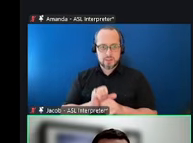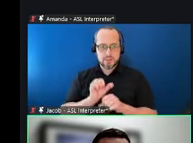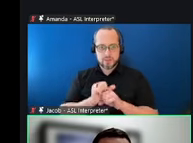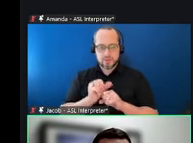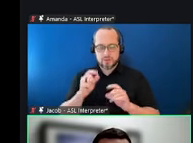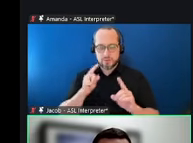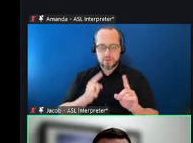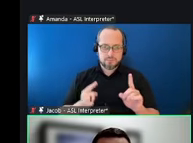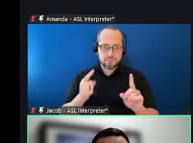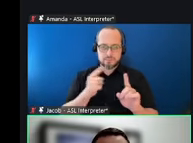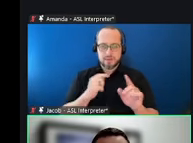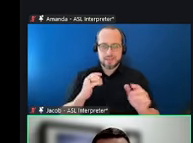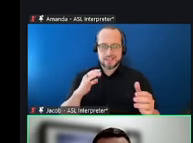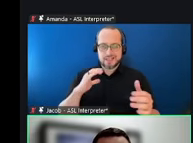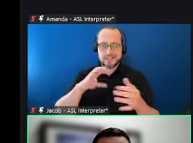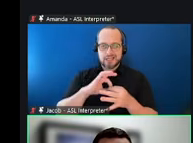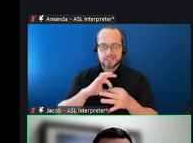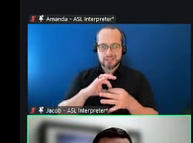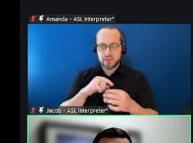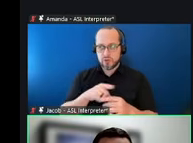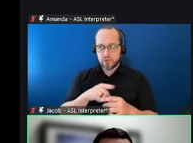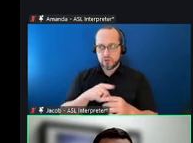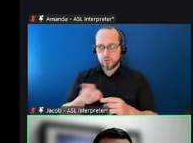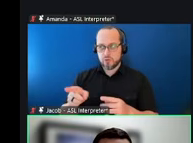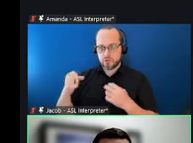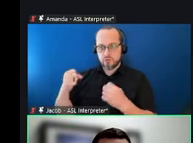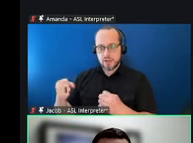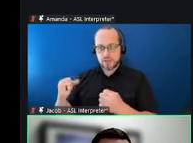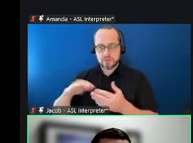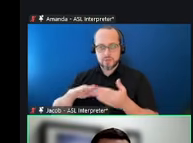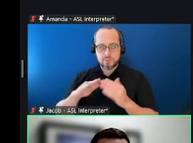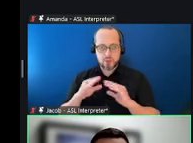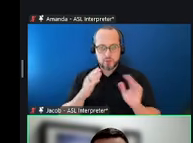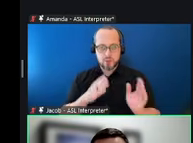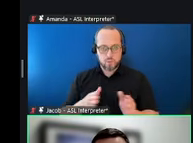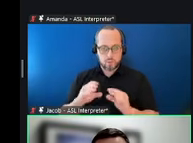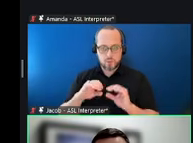those strengths, connecting those community organizations to make the most out of this